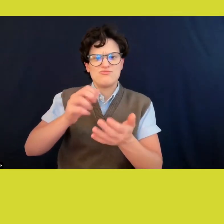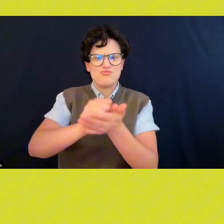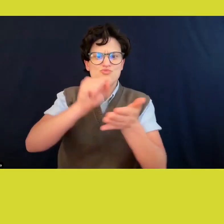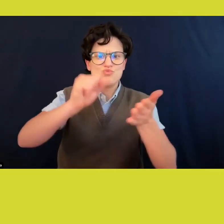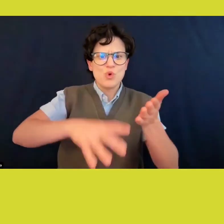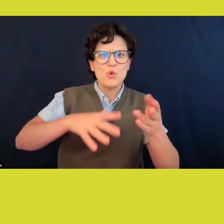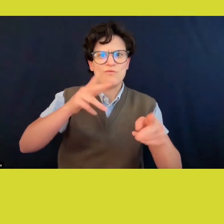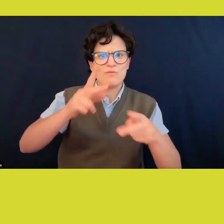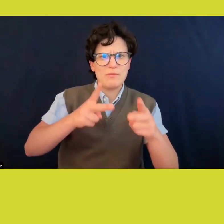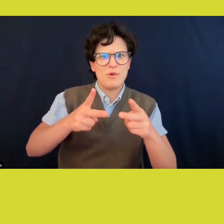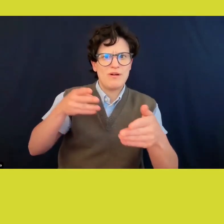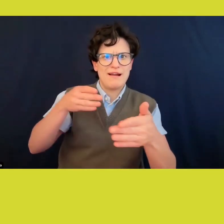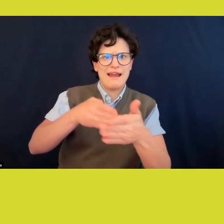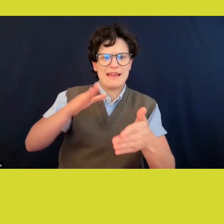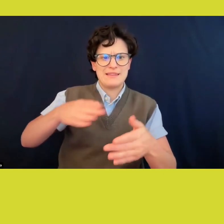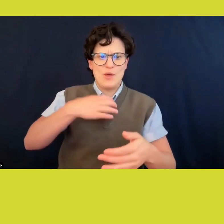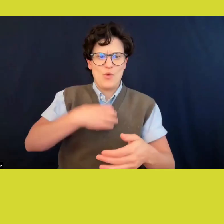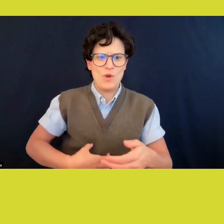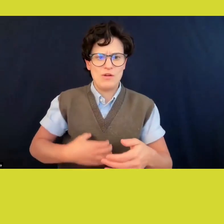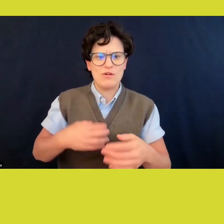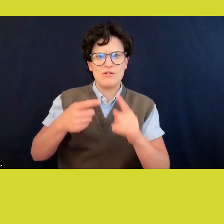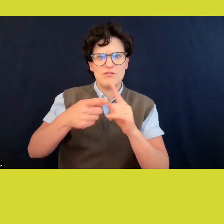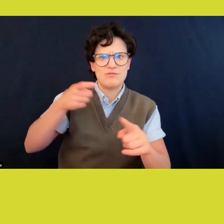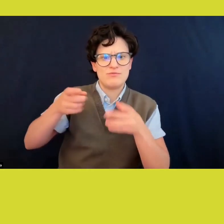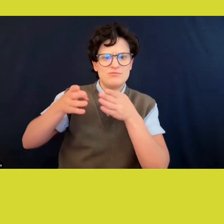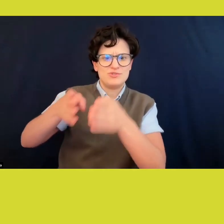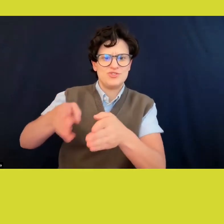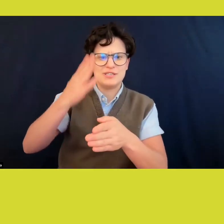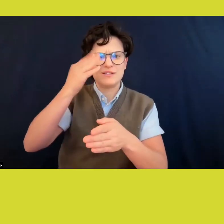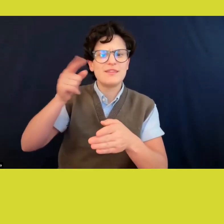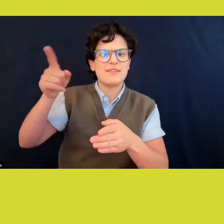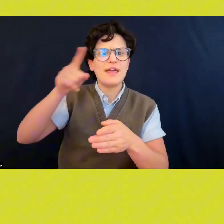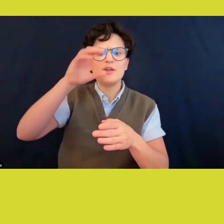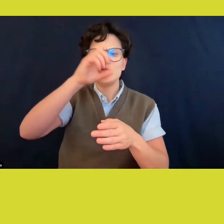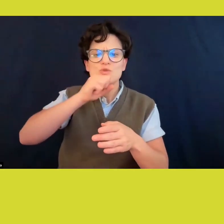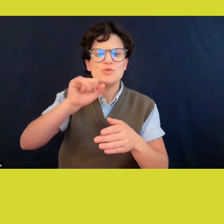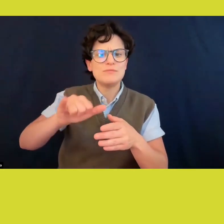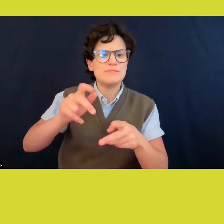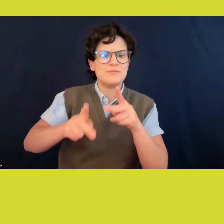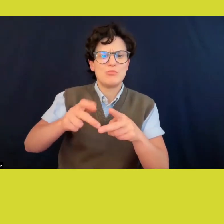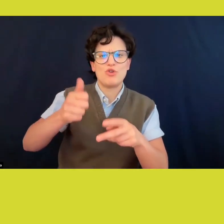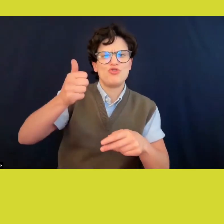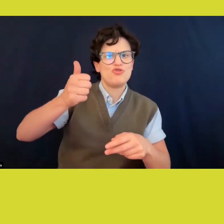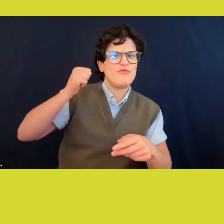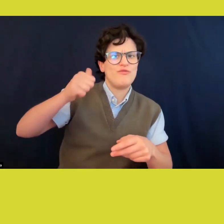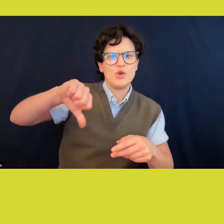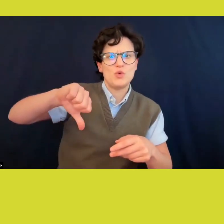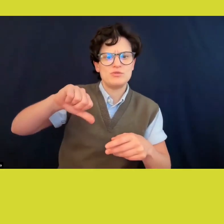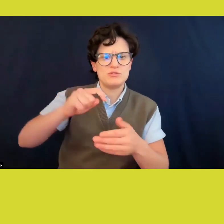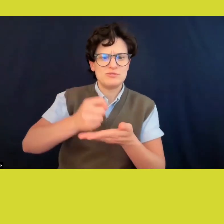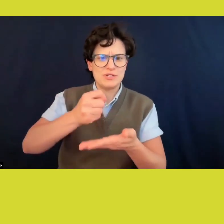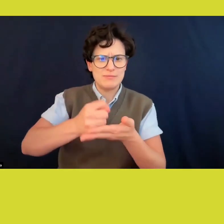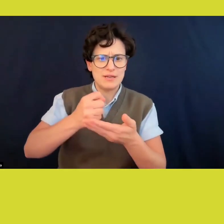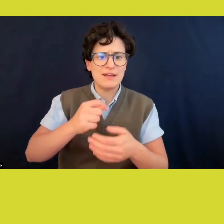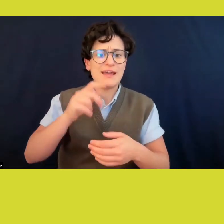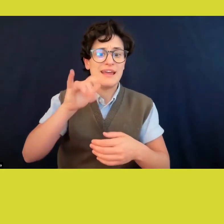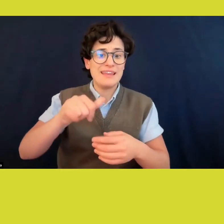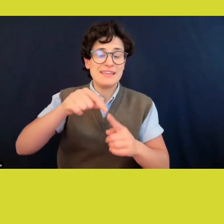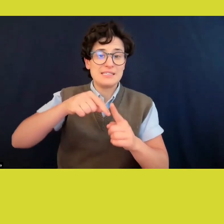and this gets back to why Housing First got started. We were initially, before there was Housing First, for